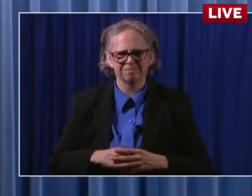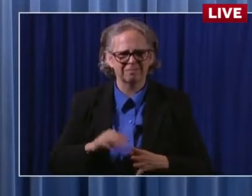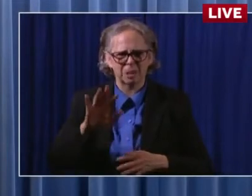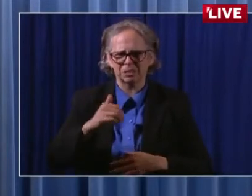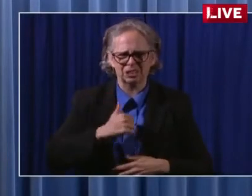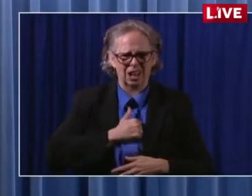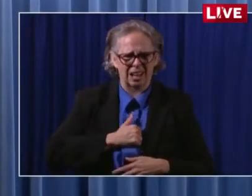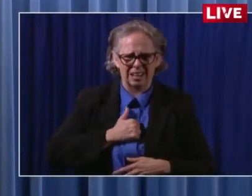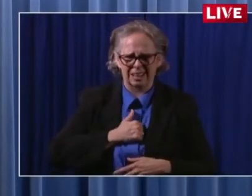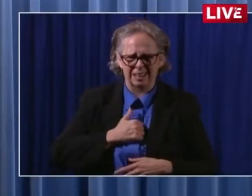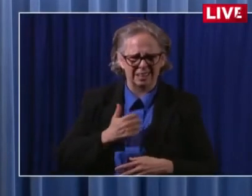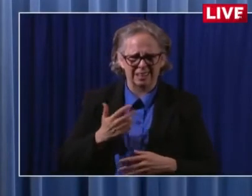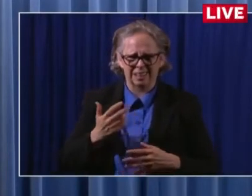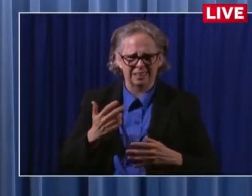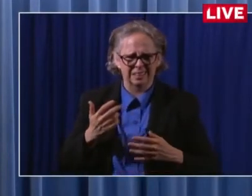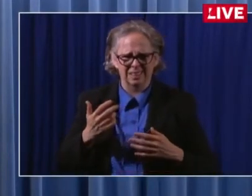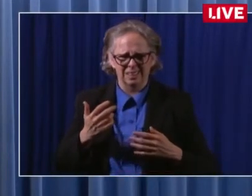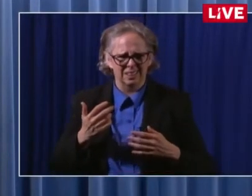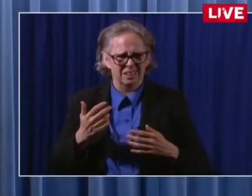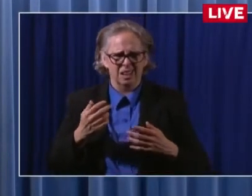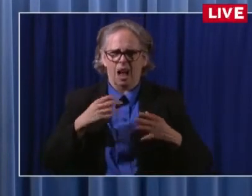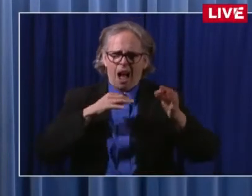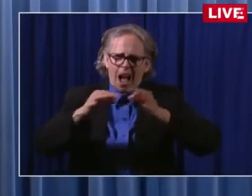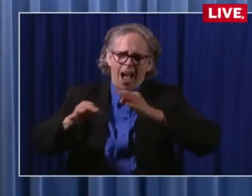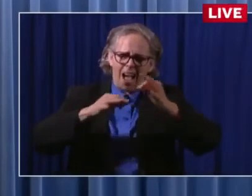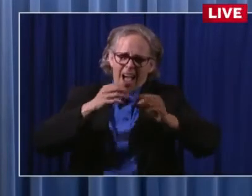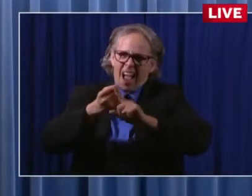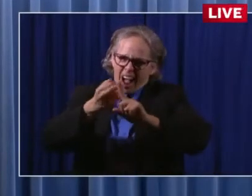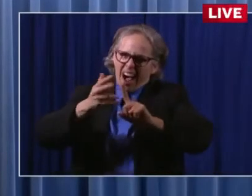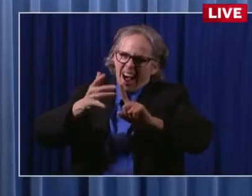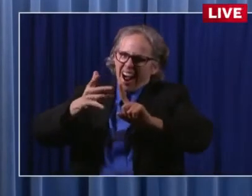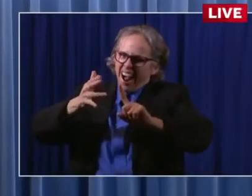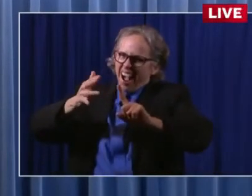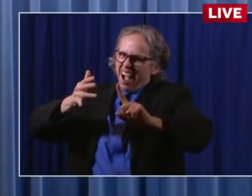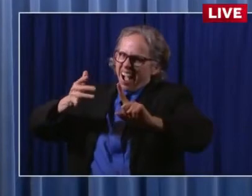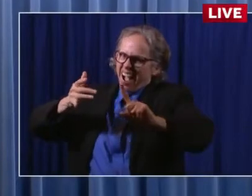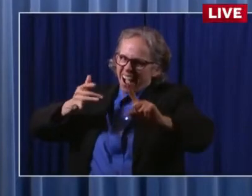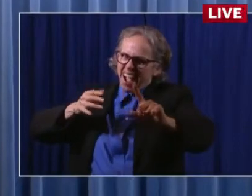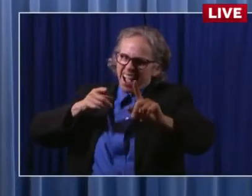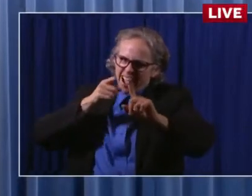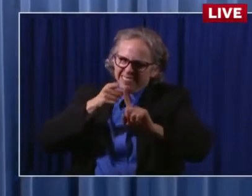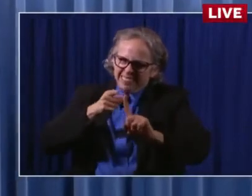1 COUNTY. APOLOGIZE FOR TAKING AS LONG TO GO THROUGH EACH COUNTY.